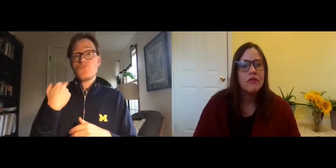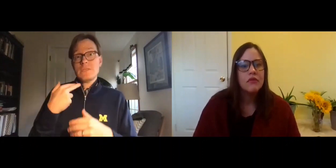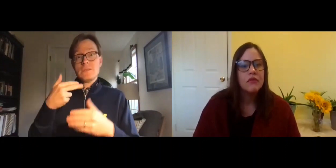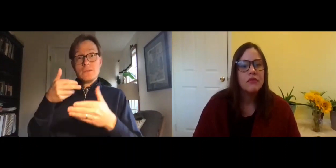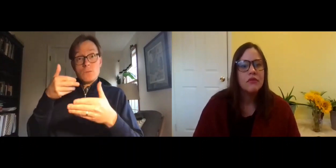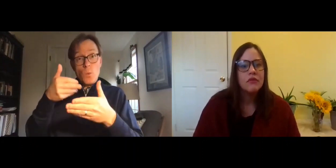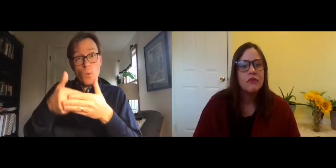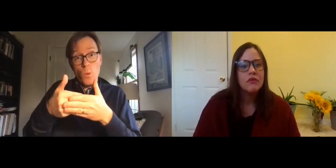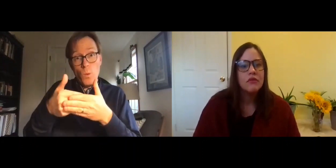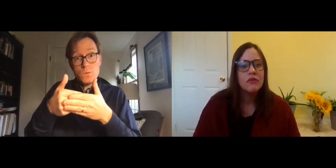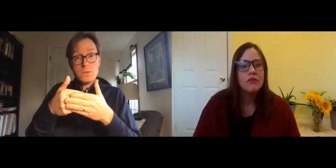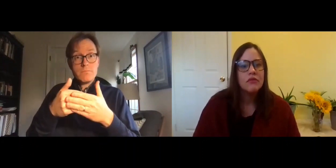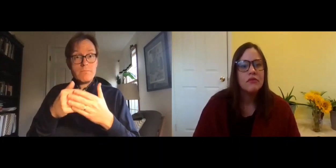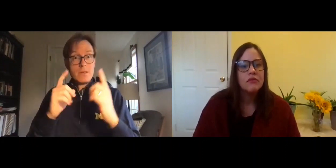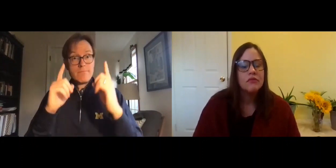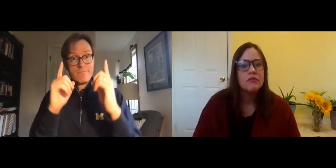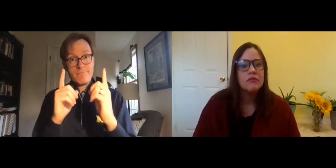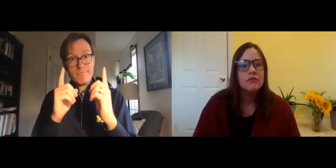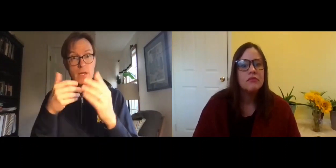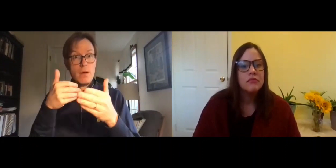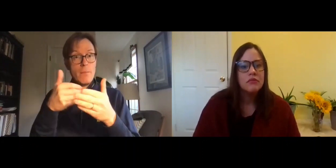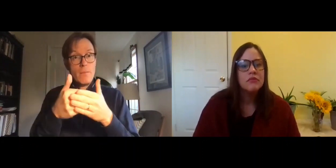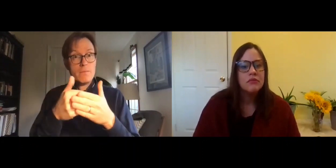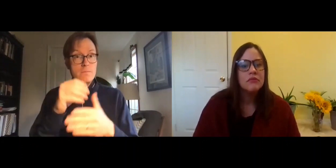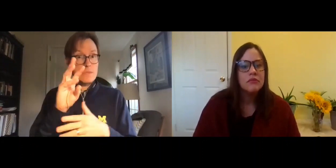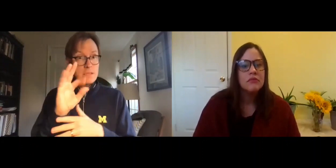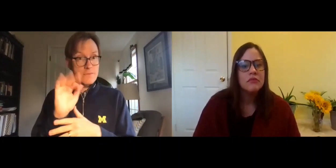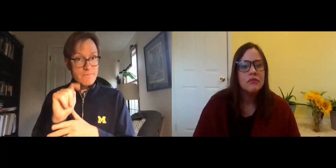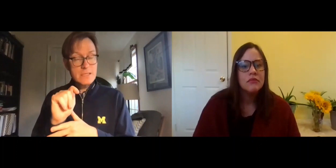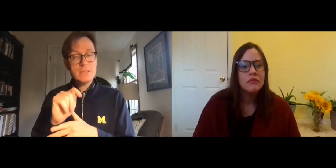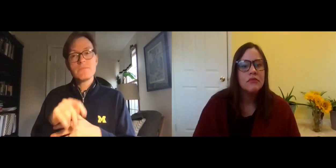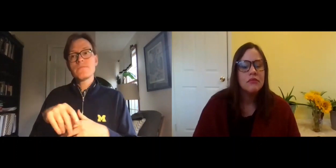is much higher if you gather indoors.